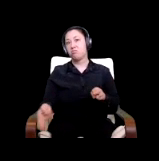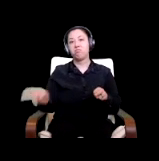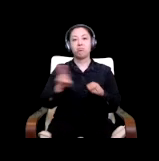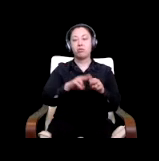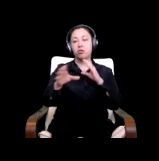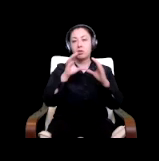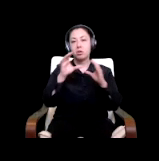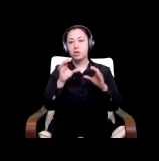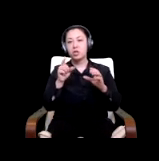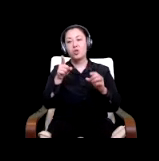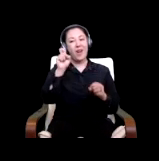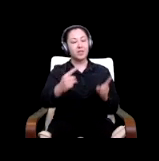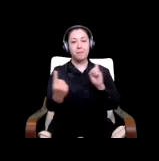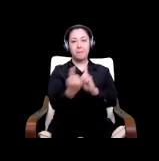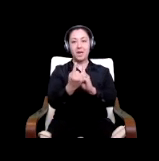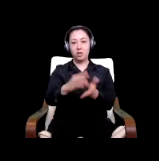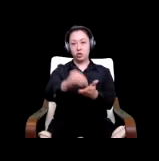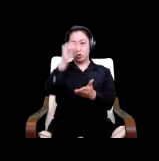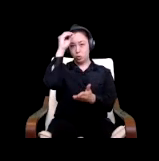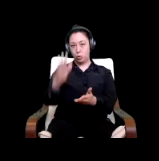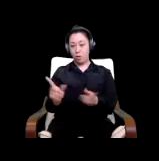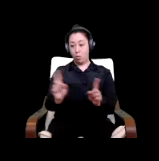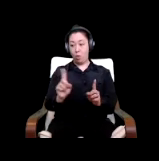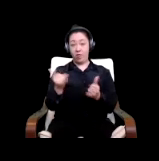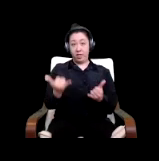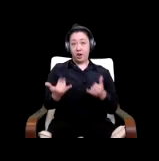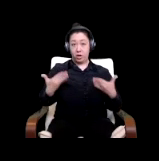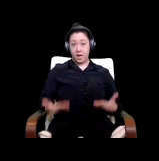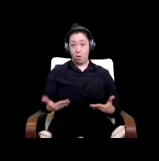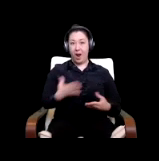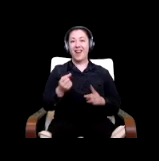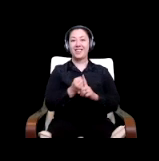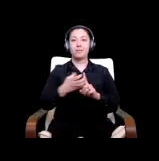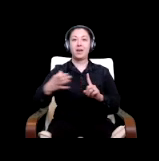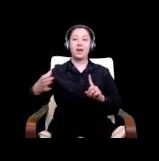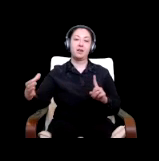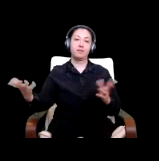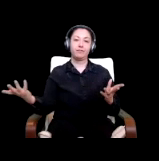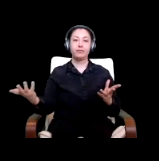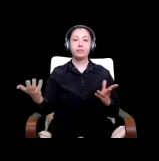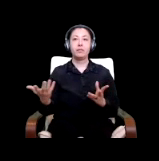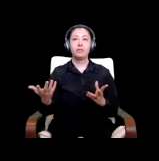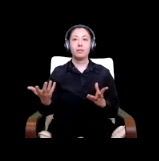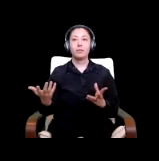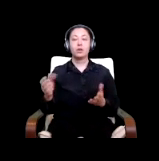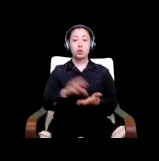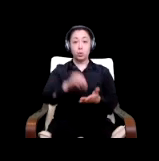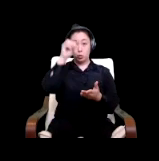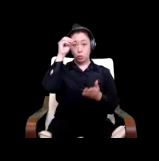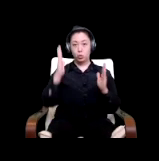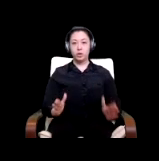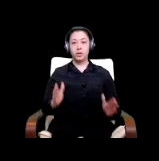the student where they are at and expand on it. Students with CHARGE are commonly, they